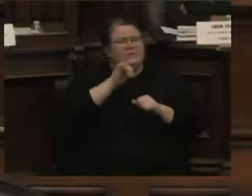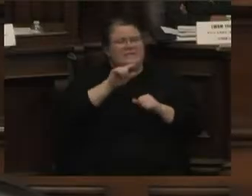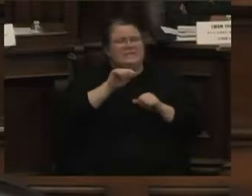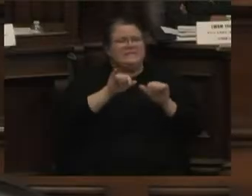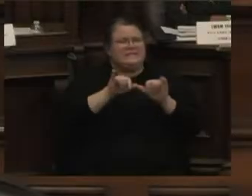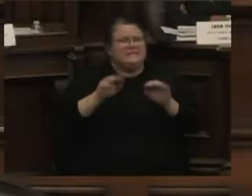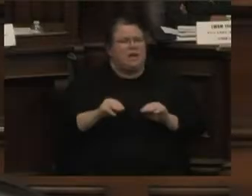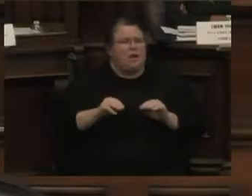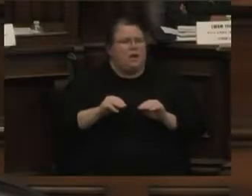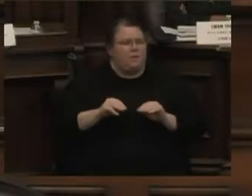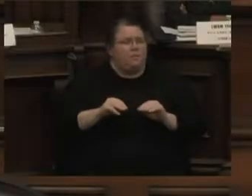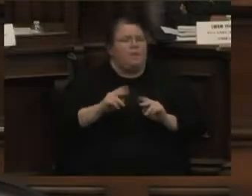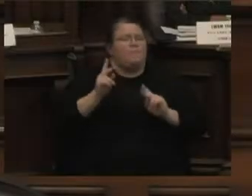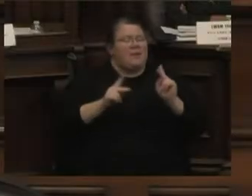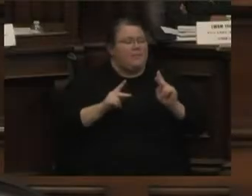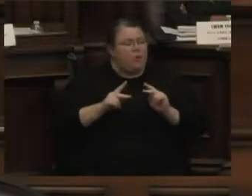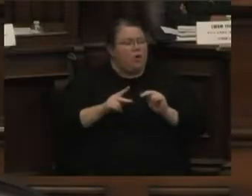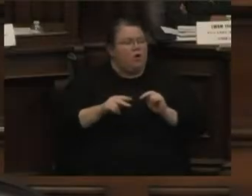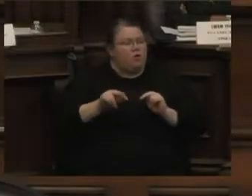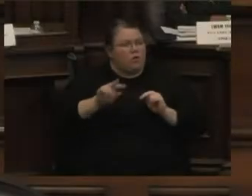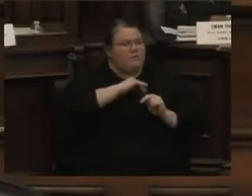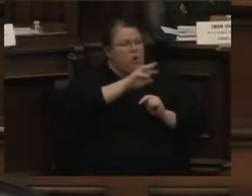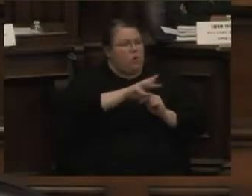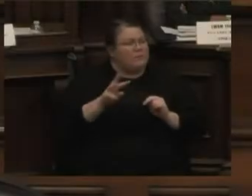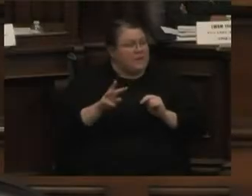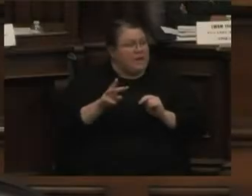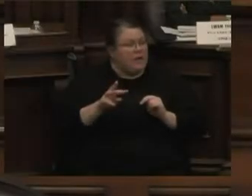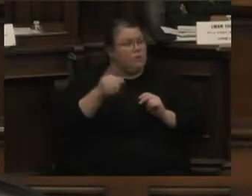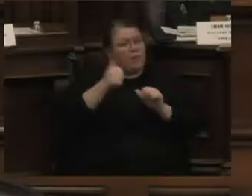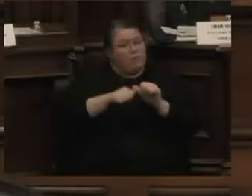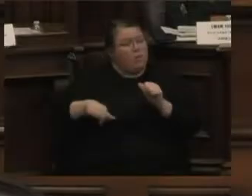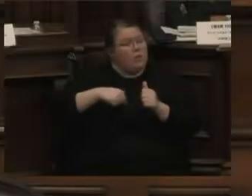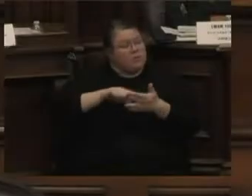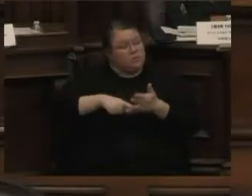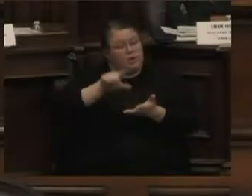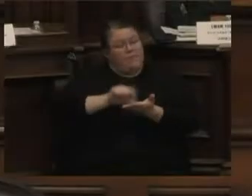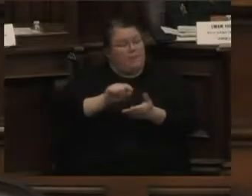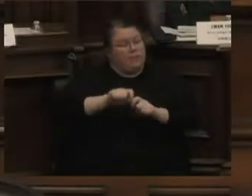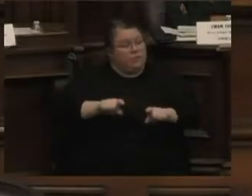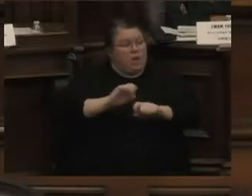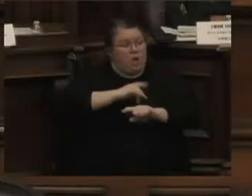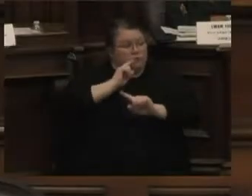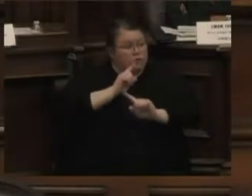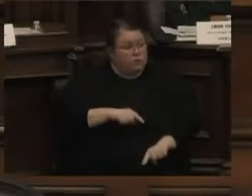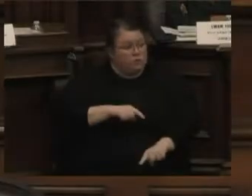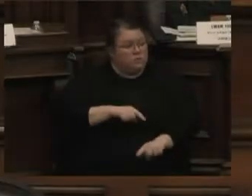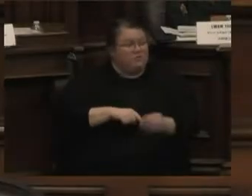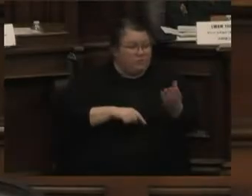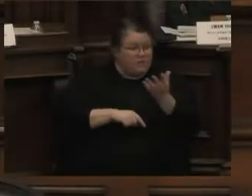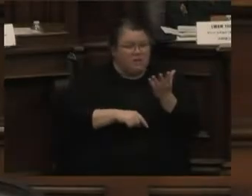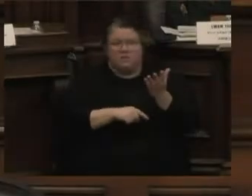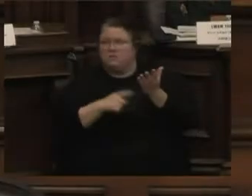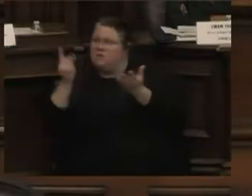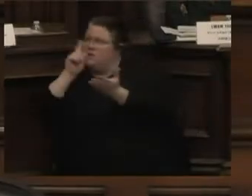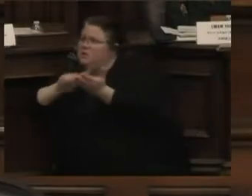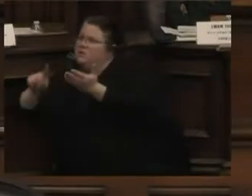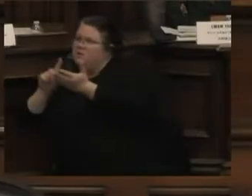highest input in our IT system,